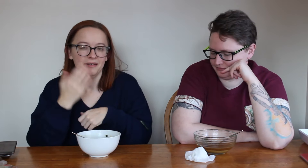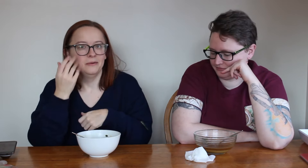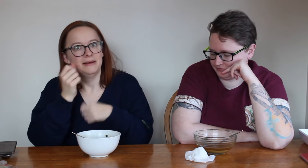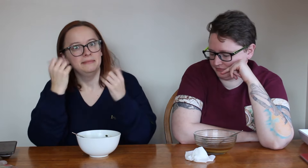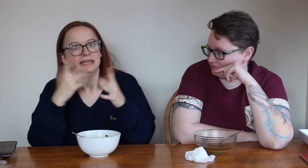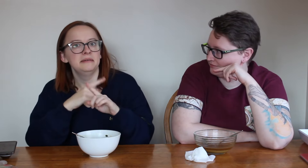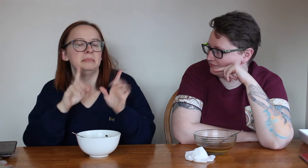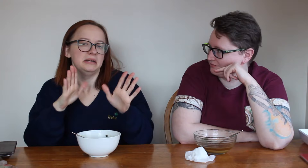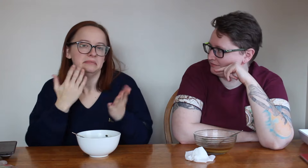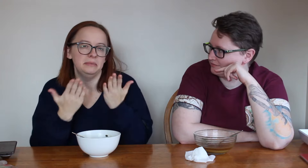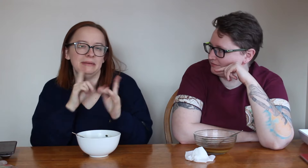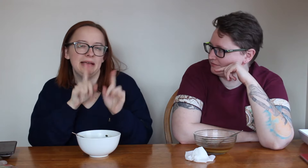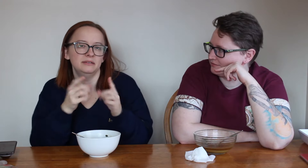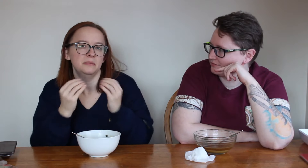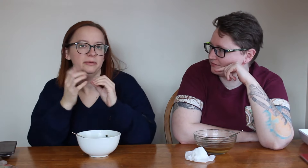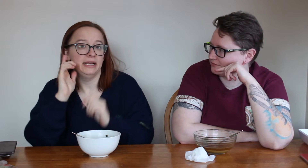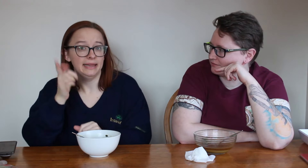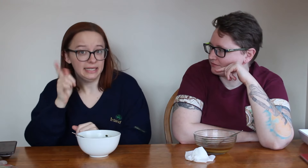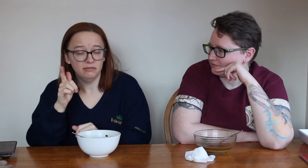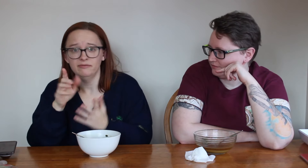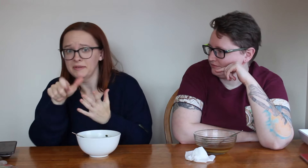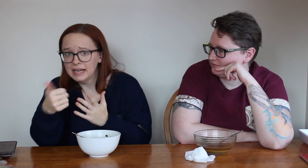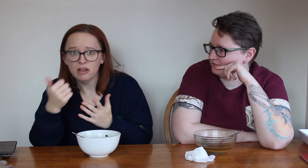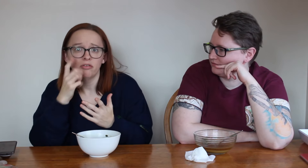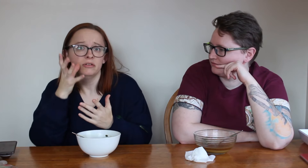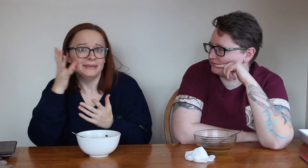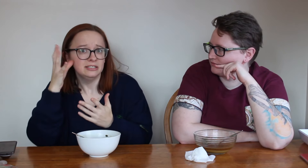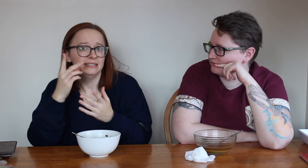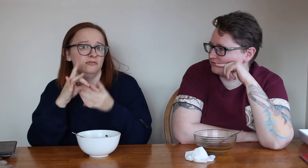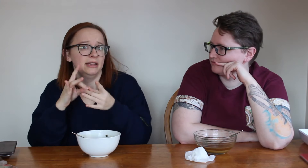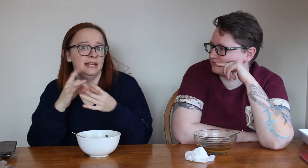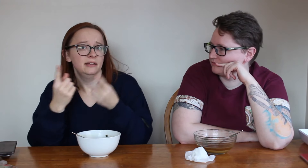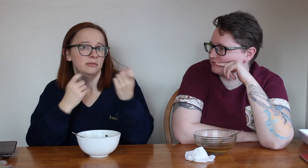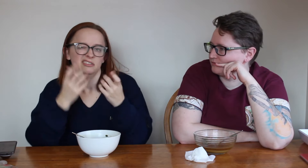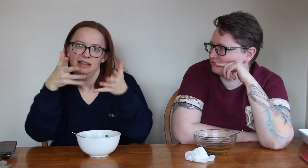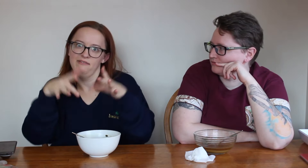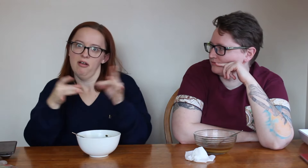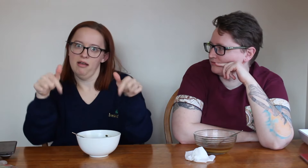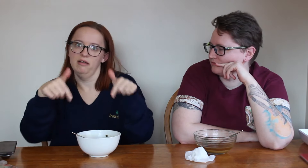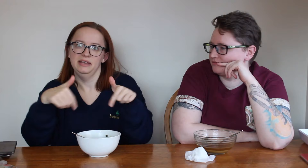Job doesn't allow putting off work until that time until nine o'clock so whatever. It's fine, we'll figure it out.